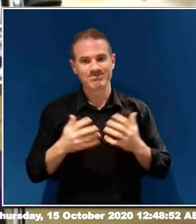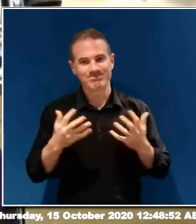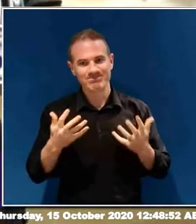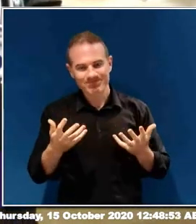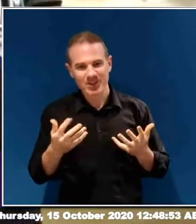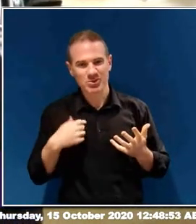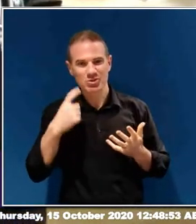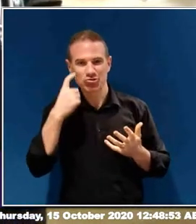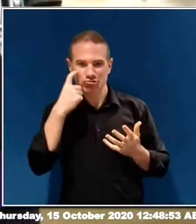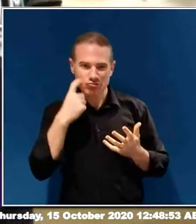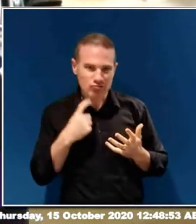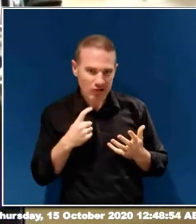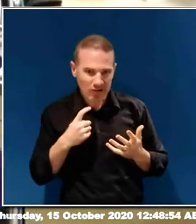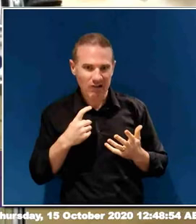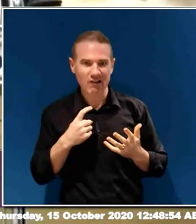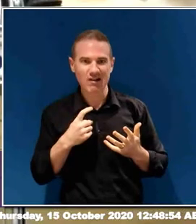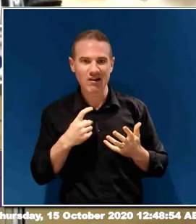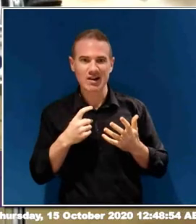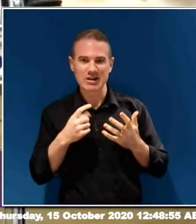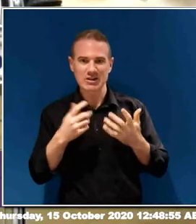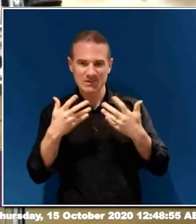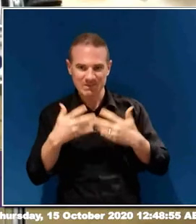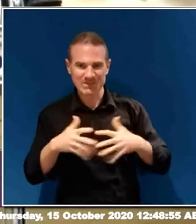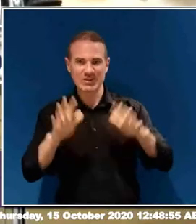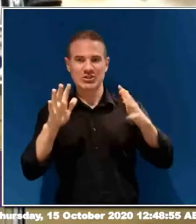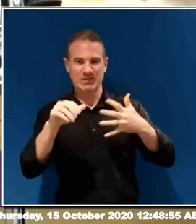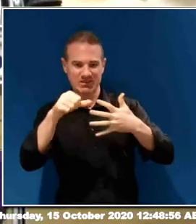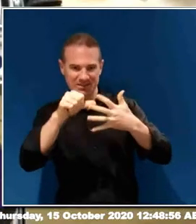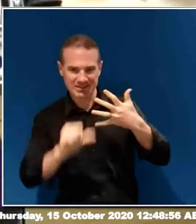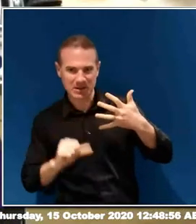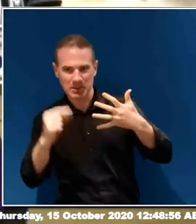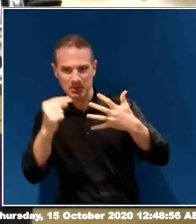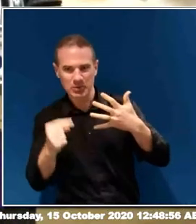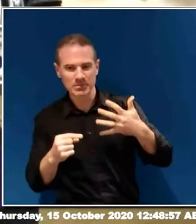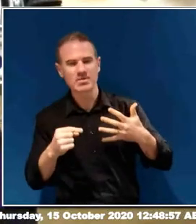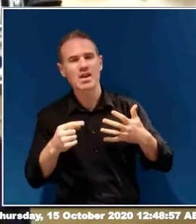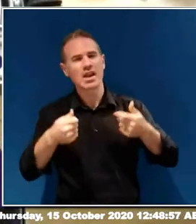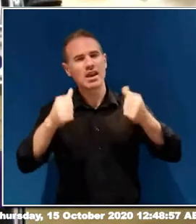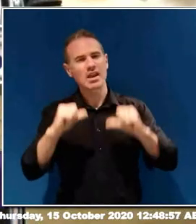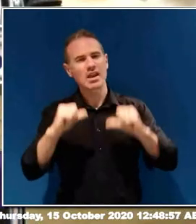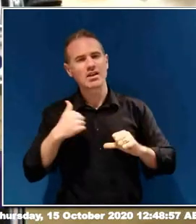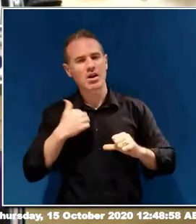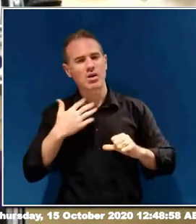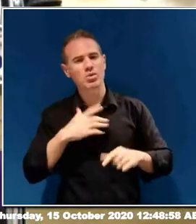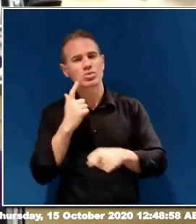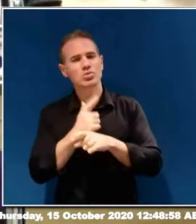I want to come to part-time attendance and I've already referred to the fact